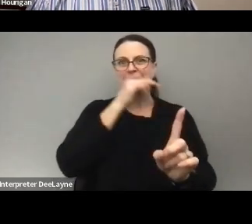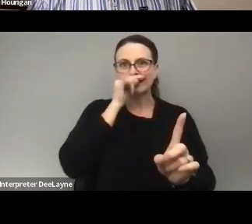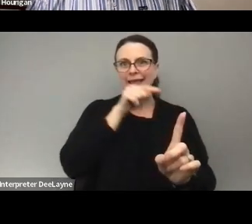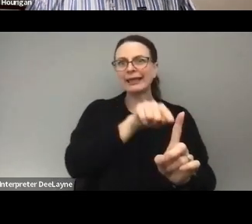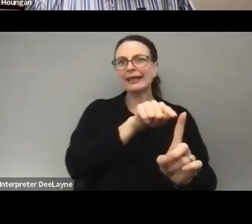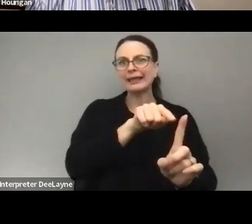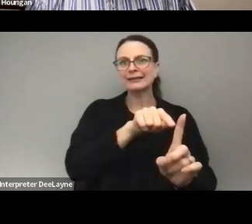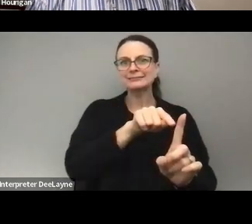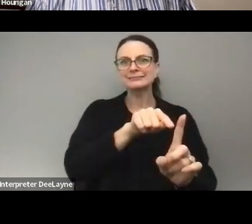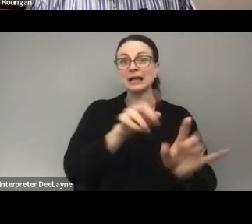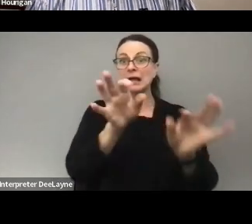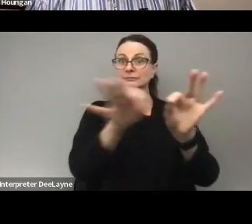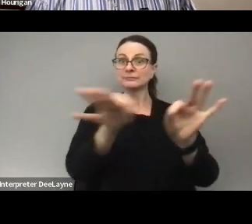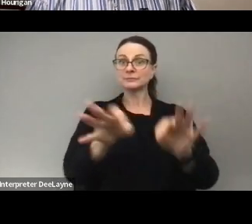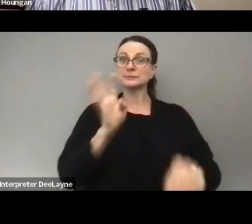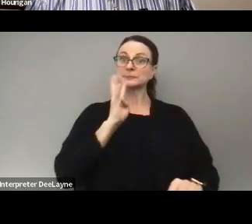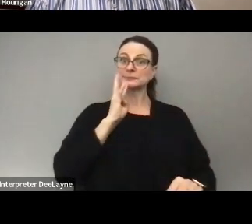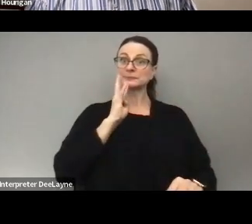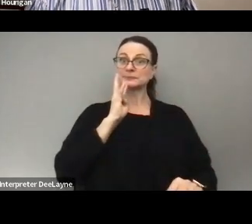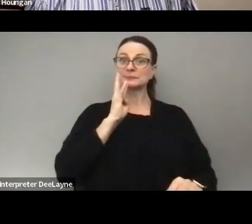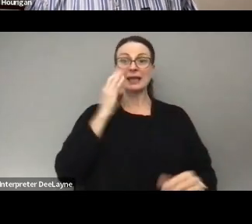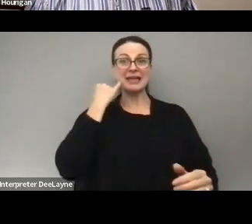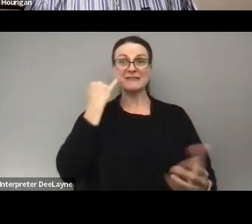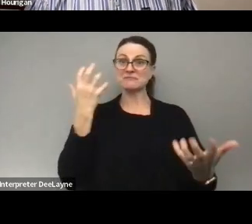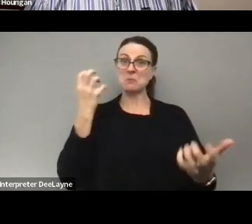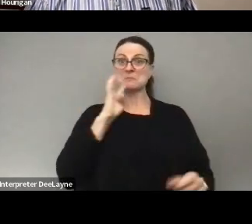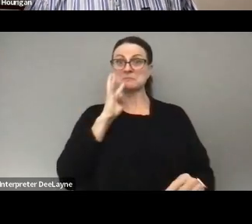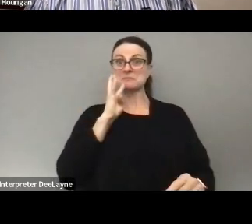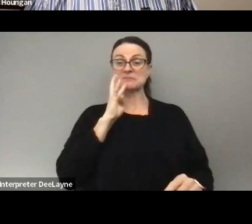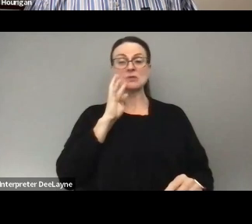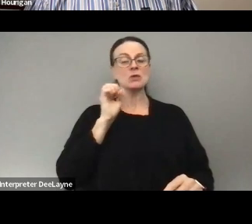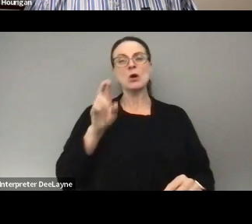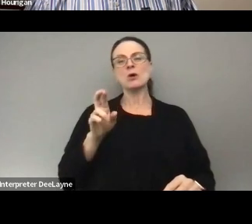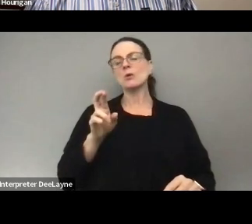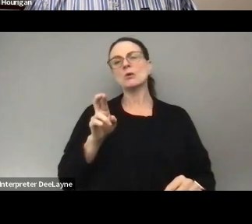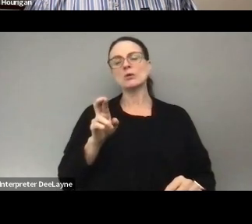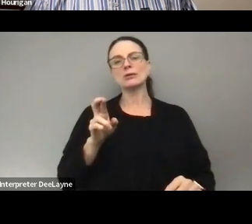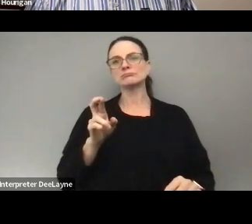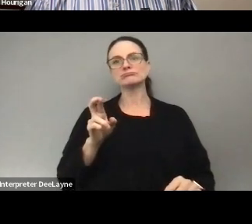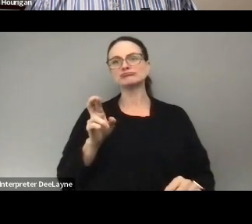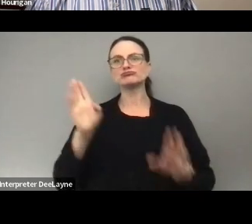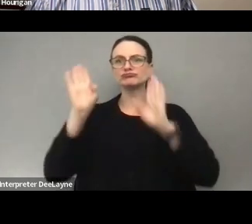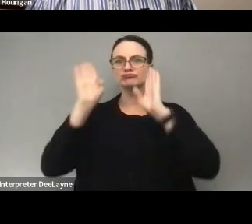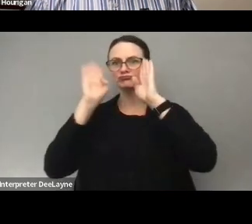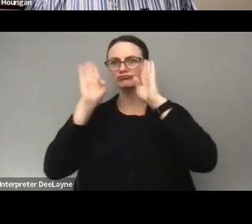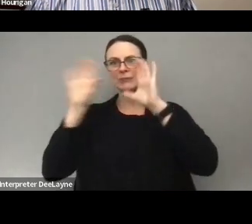lines if they're verbal, or you can have them just pay attention to the action verbs.